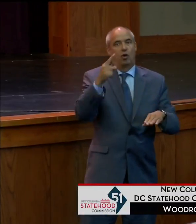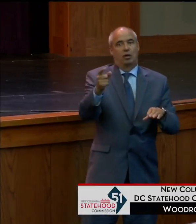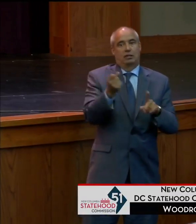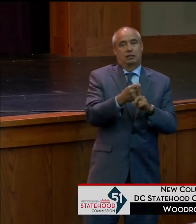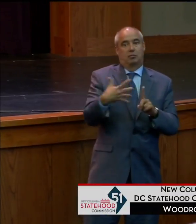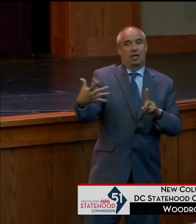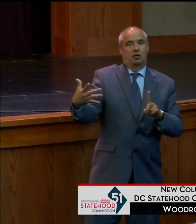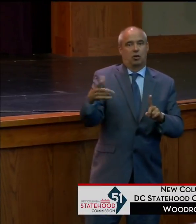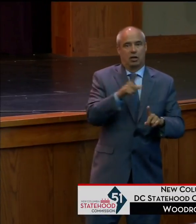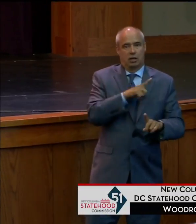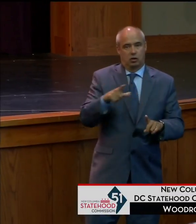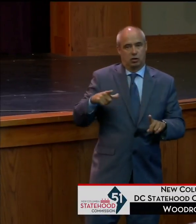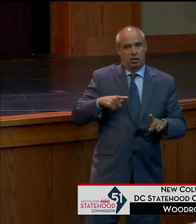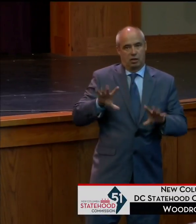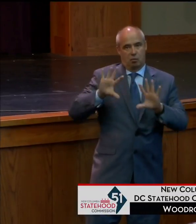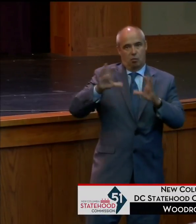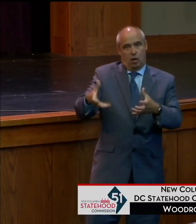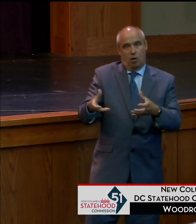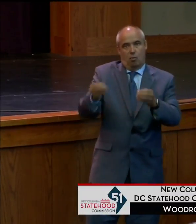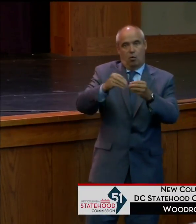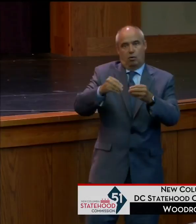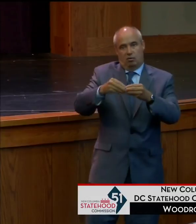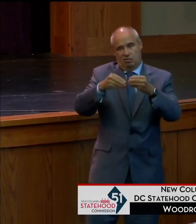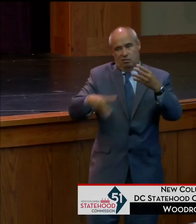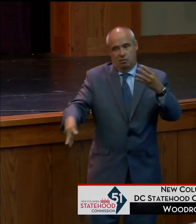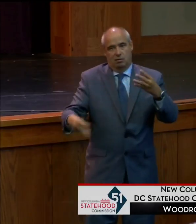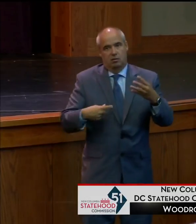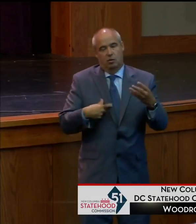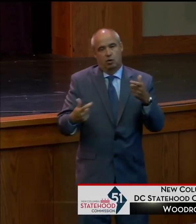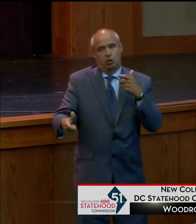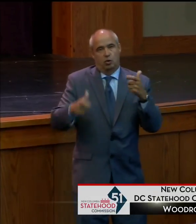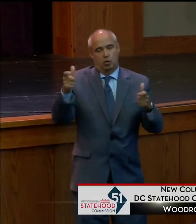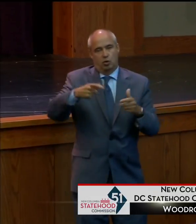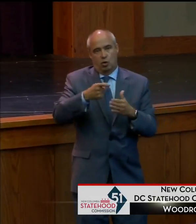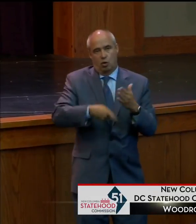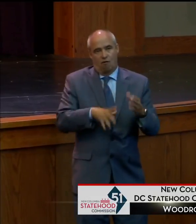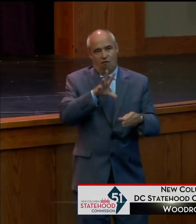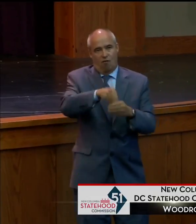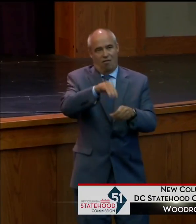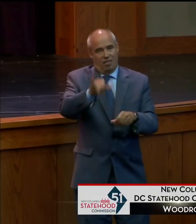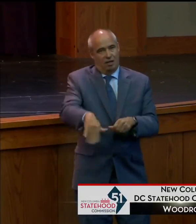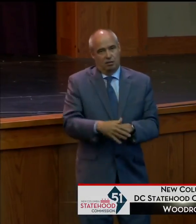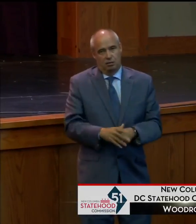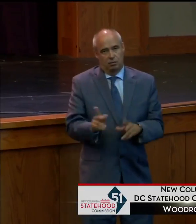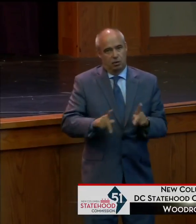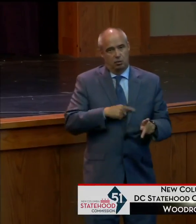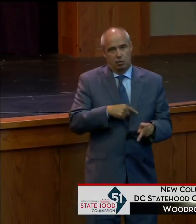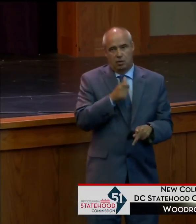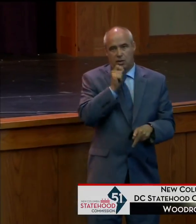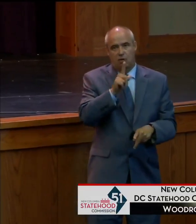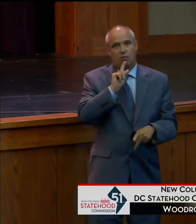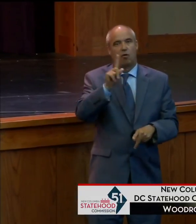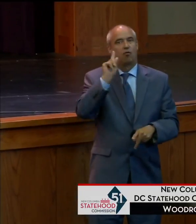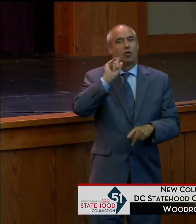LEGISLATIVE BRANCH. THERE ARE HUGE COSTS INVOLVED AND NOT JUST FOR THE ELECTIONS,